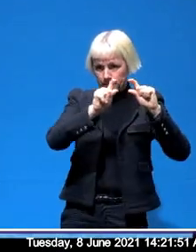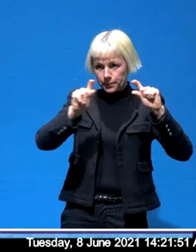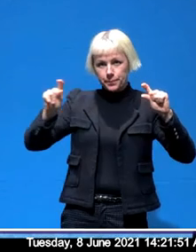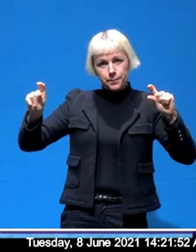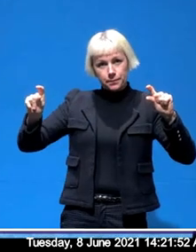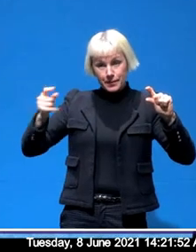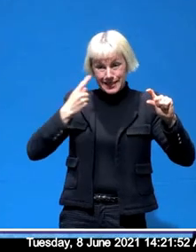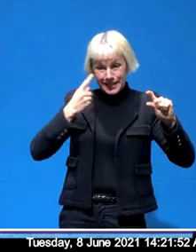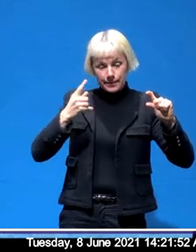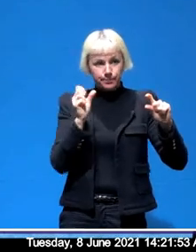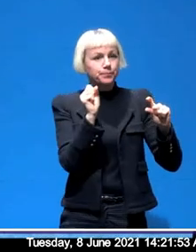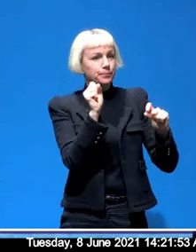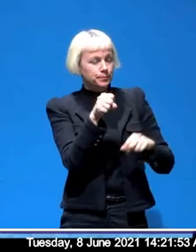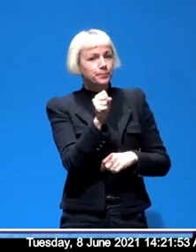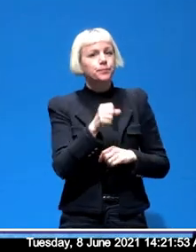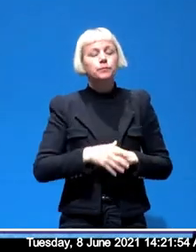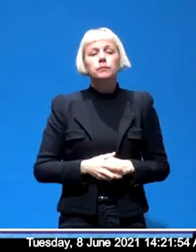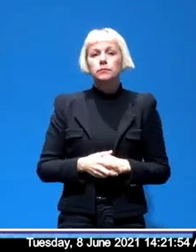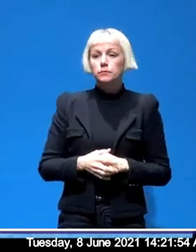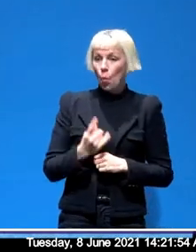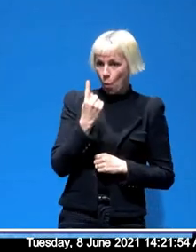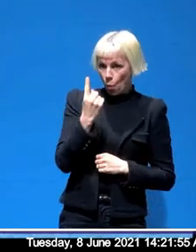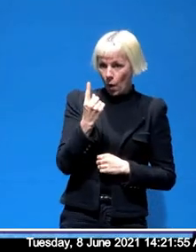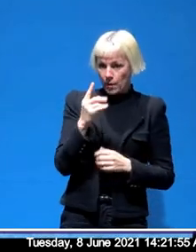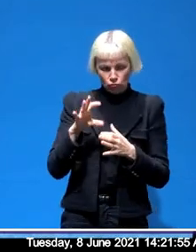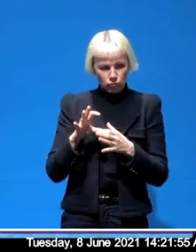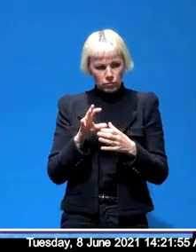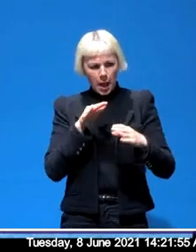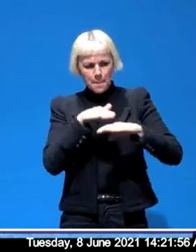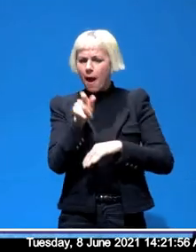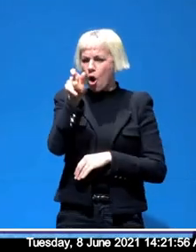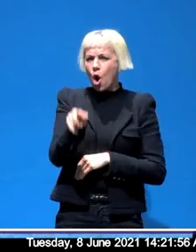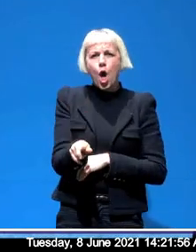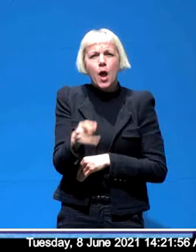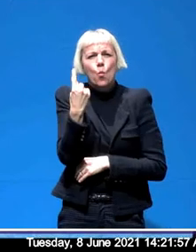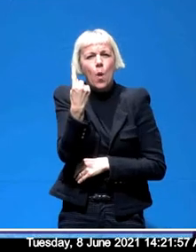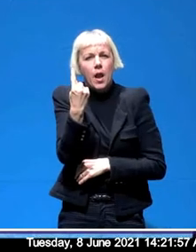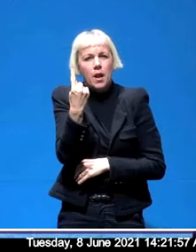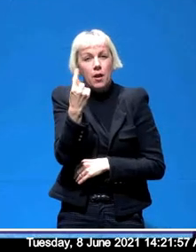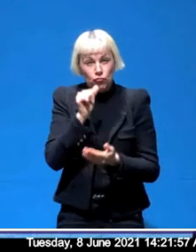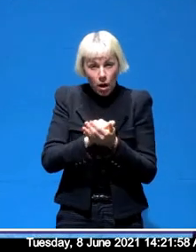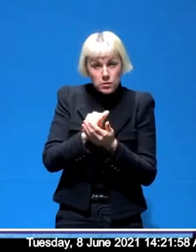Only one of those seems to me to relate to clients as all. Is that fair? Correct, yes.